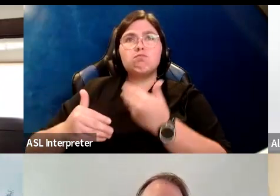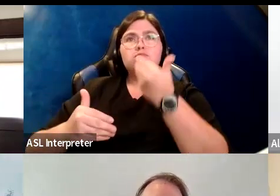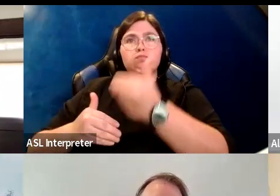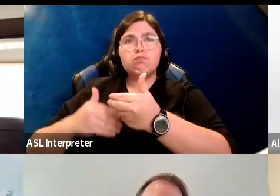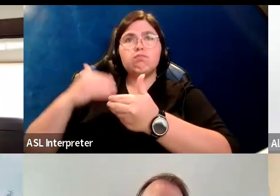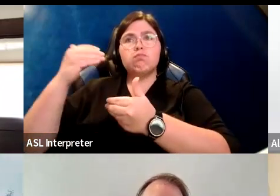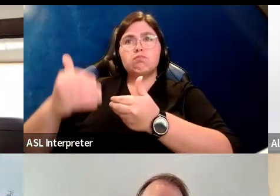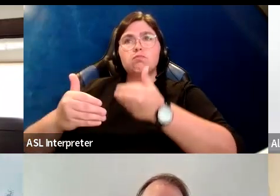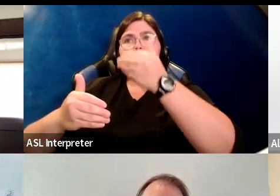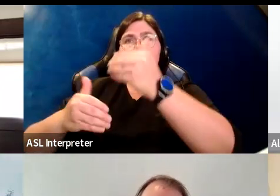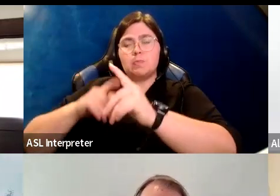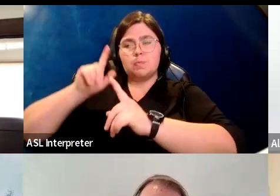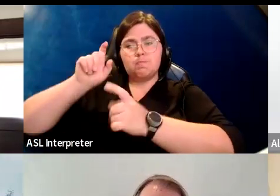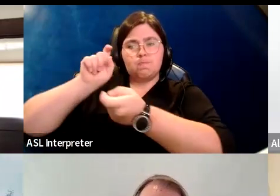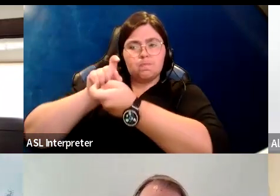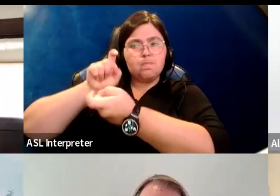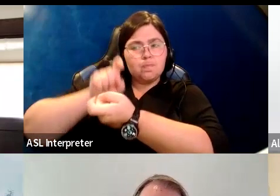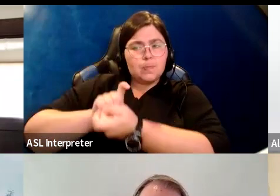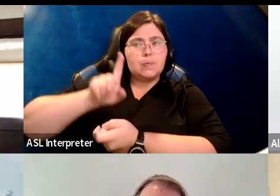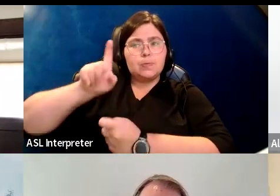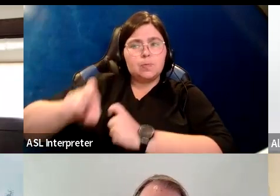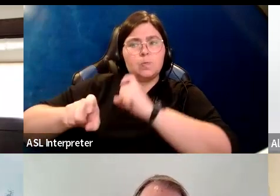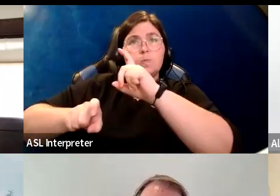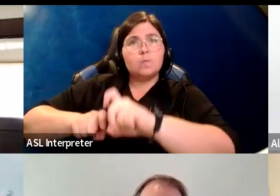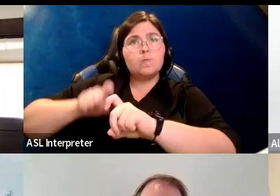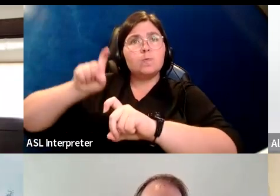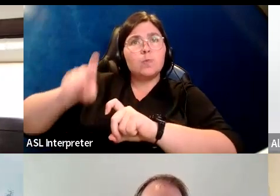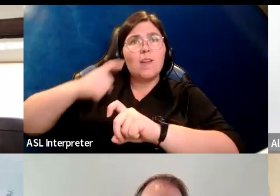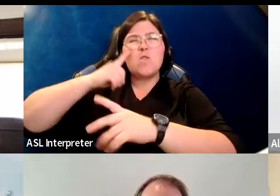to ask for very specific outputs we want.